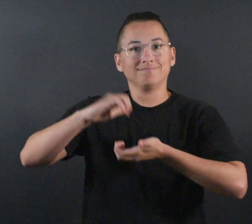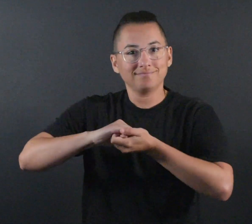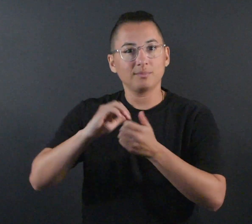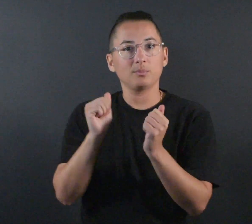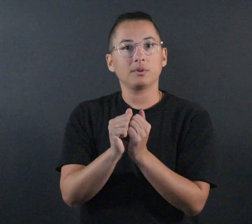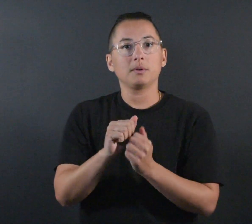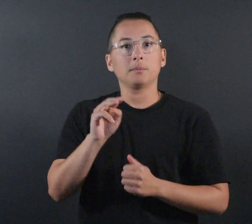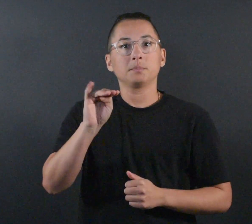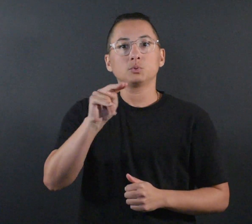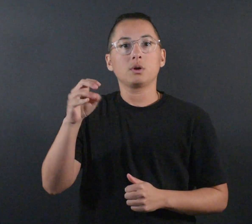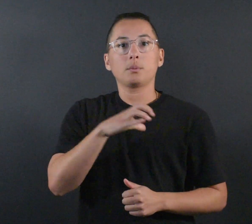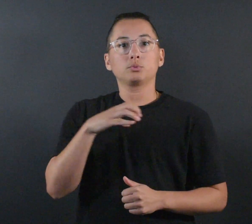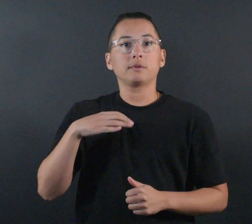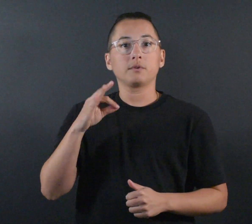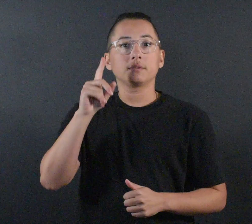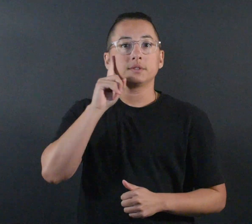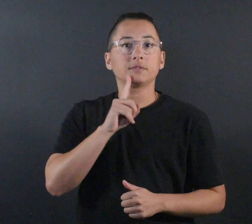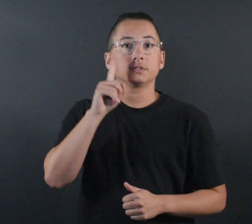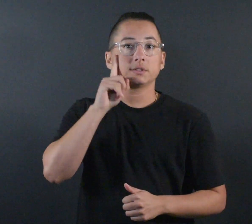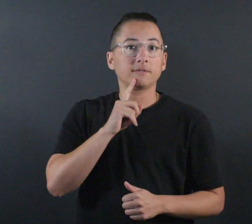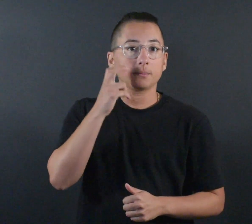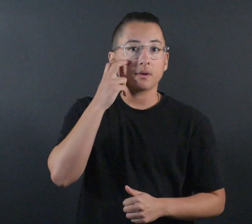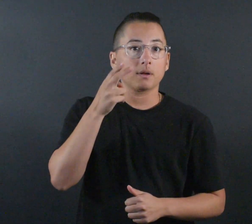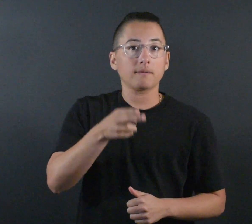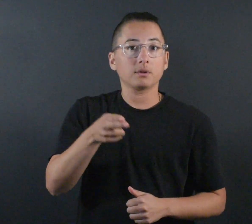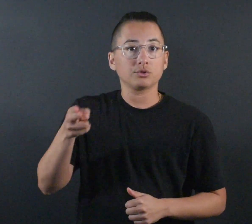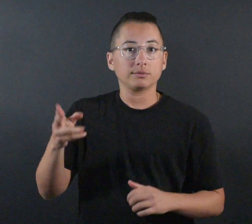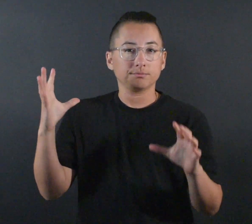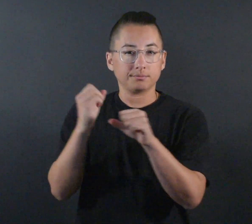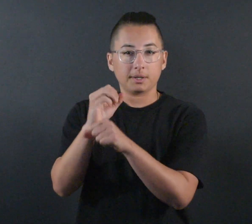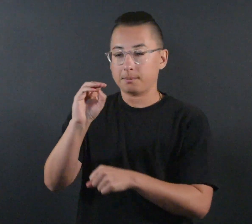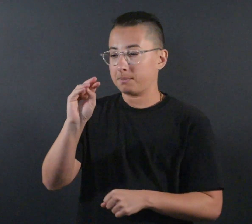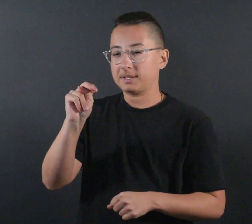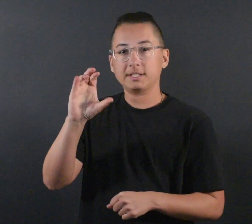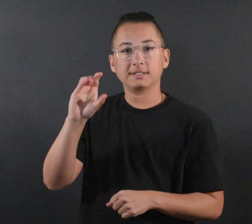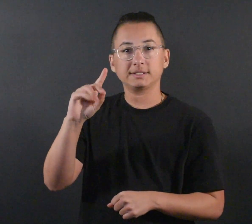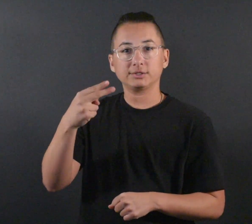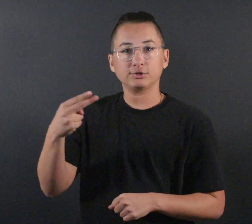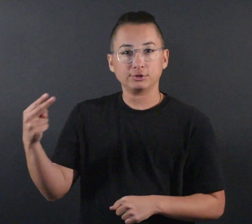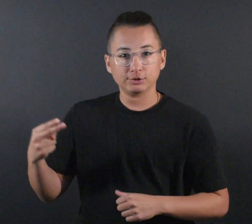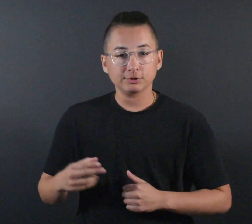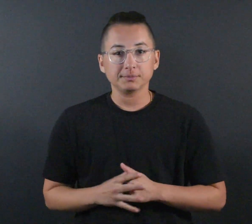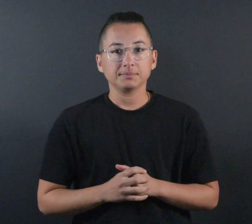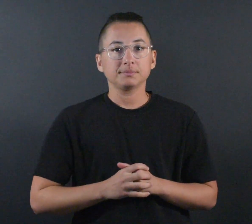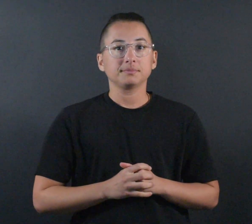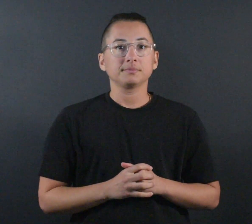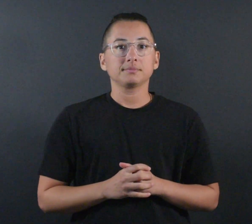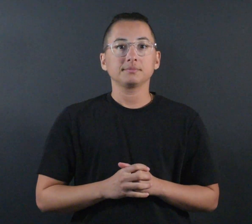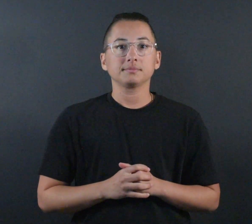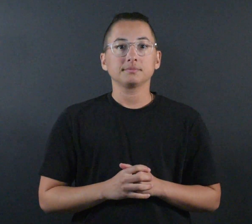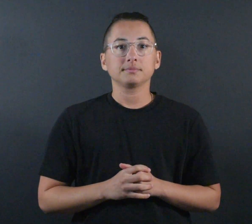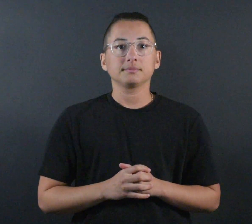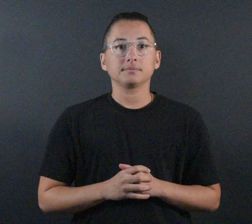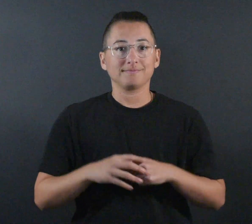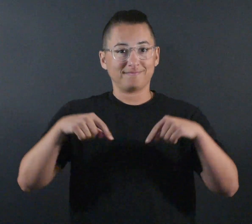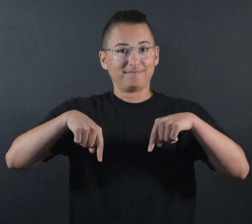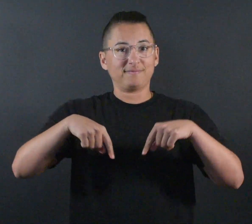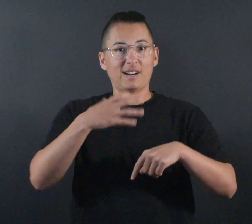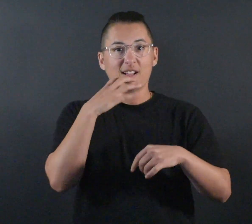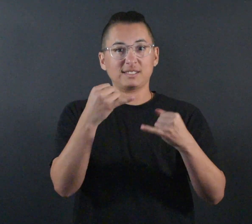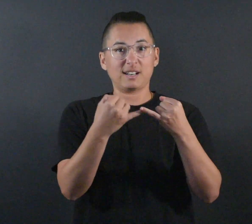of Hearing (MNCDHH). The hotline is available Monday - Friday from 8:00 a.m. to 4:30 p.m.